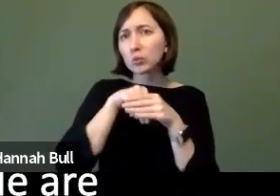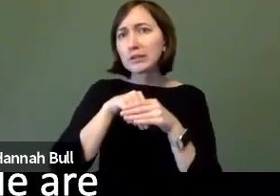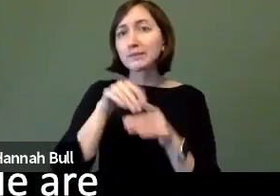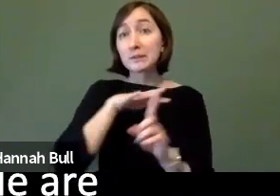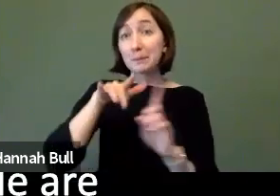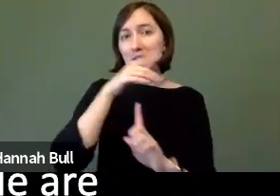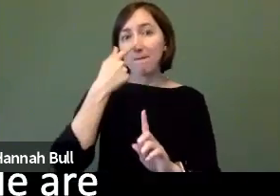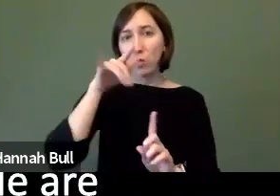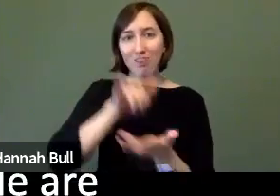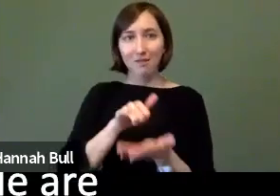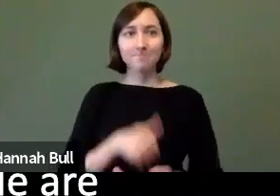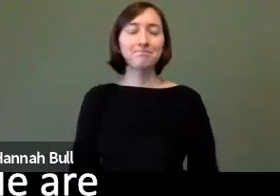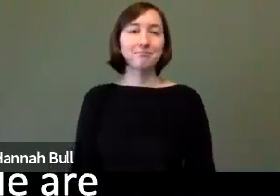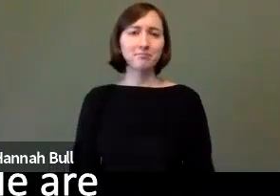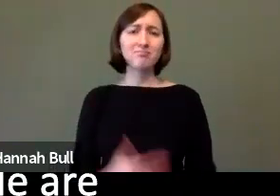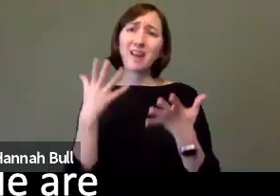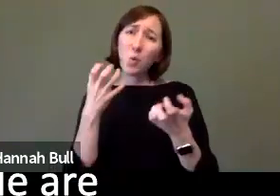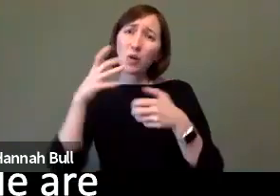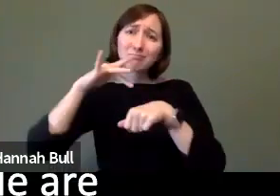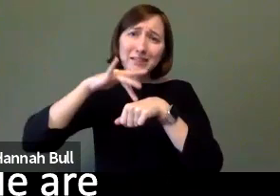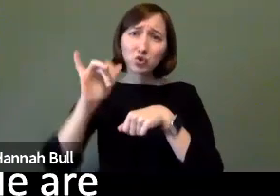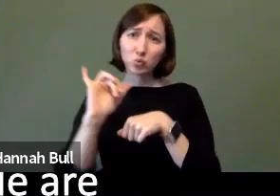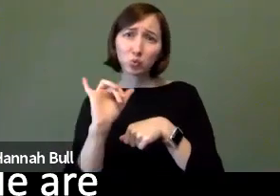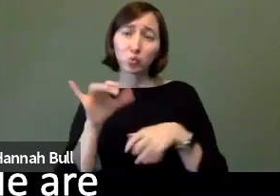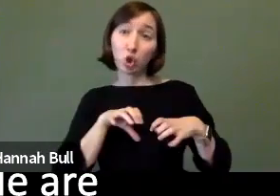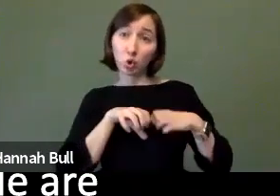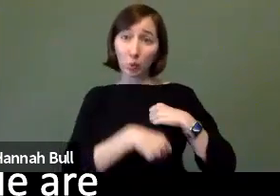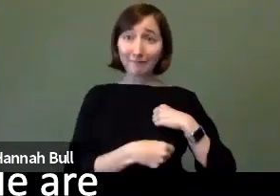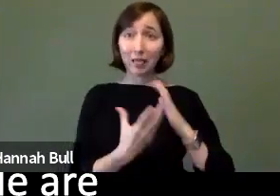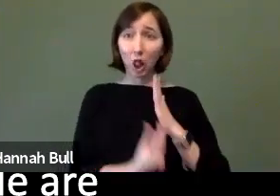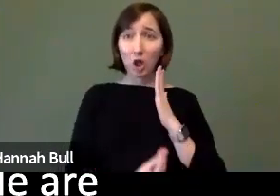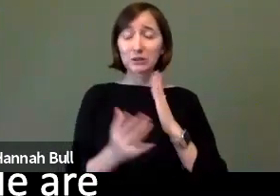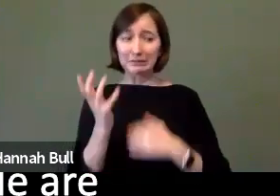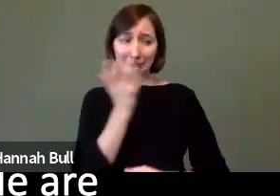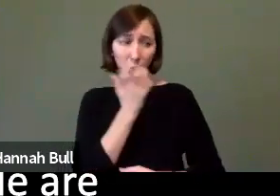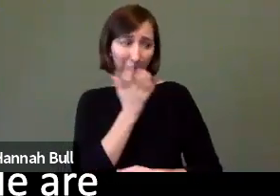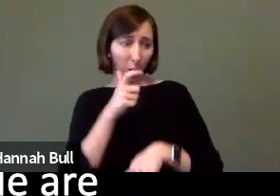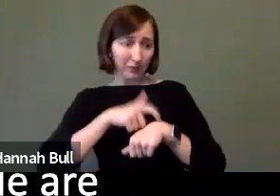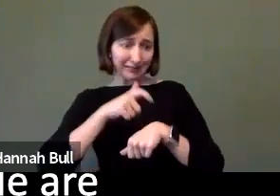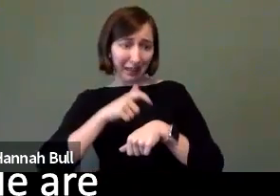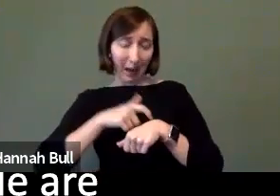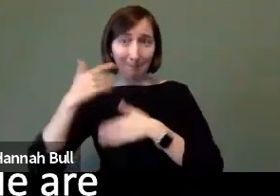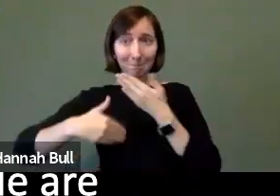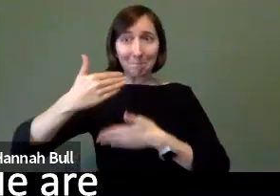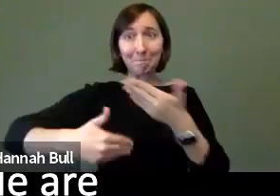I want to touch on grief and loss. We're running out of time. Susanna Miller-Raines: I can do that.